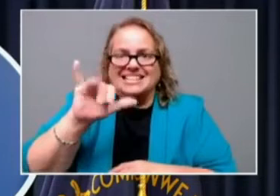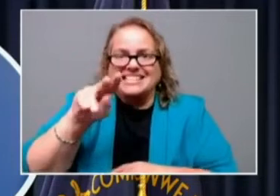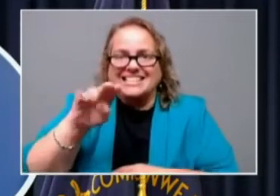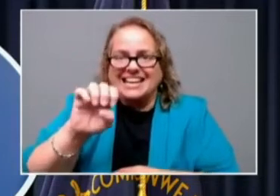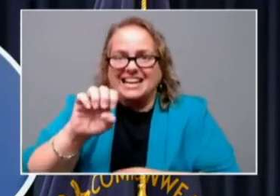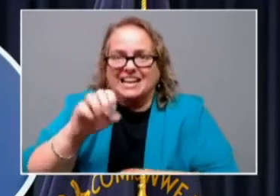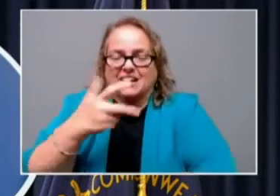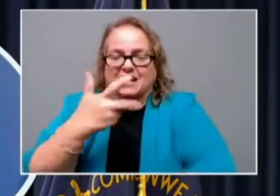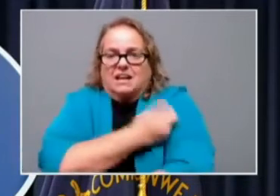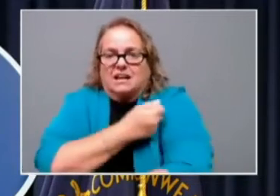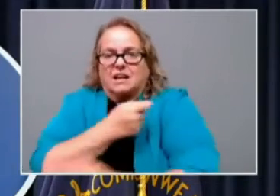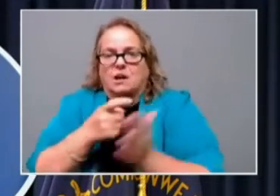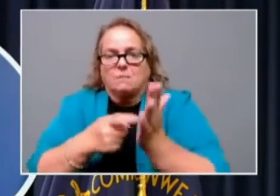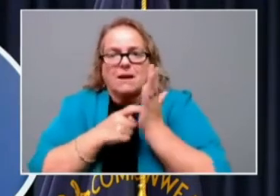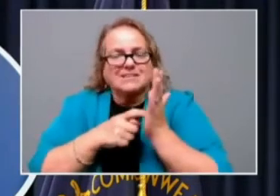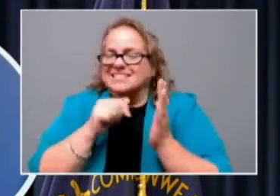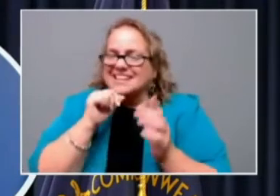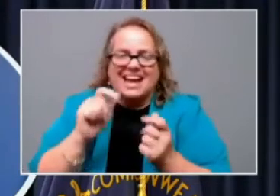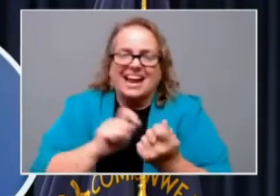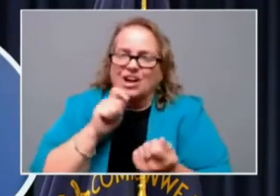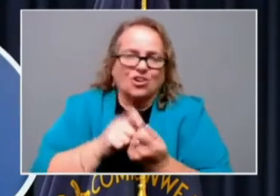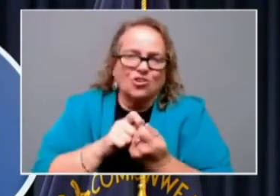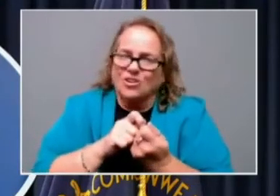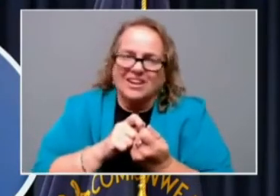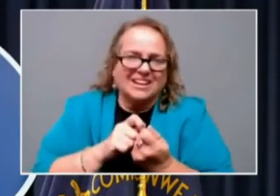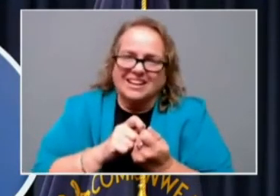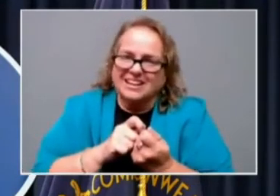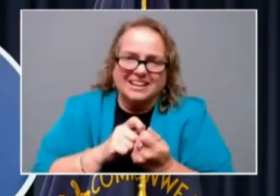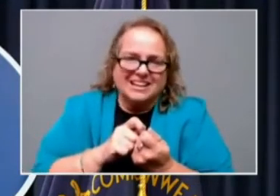is for for any business over 100 people. A requirement that if you're not